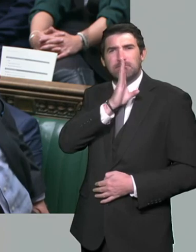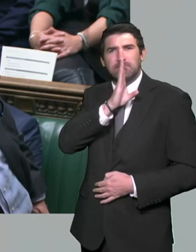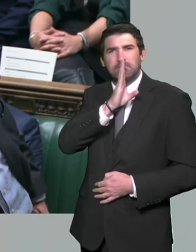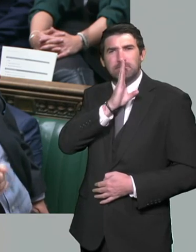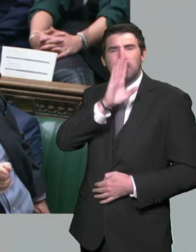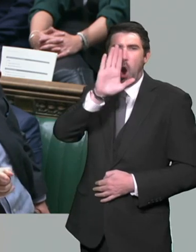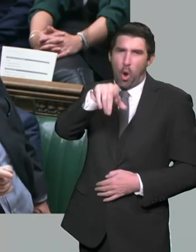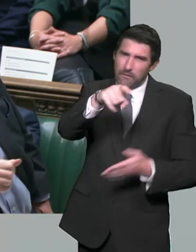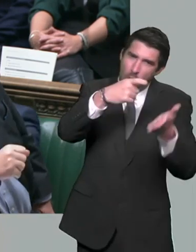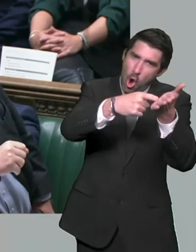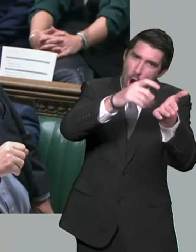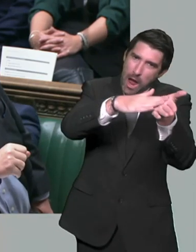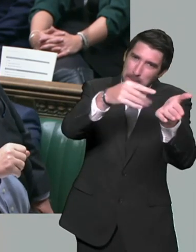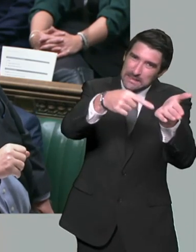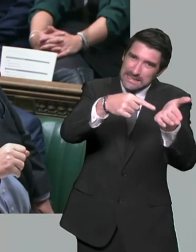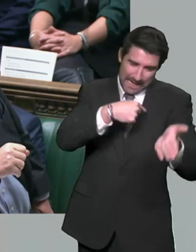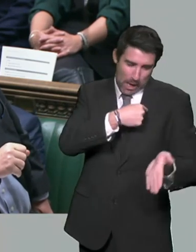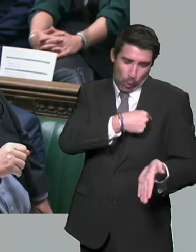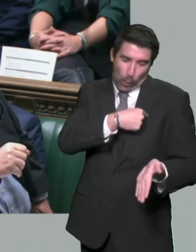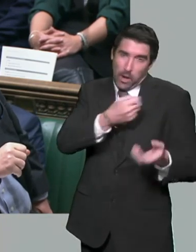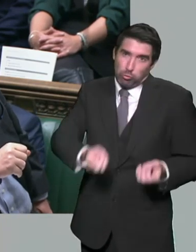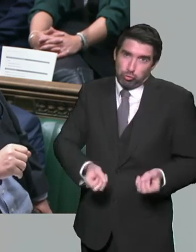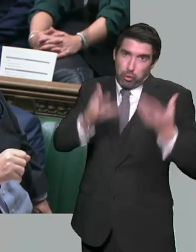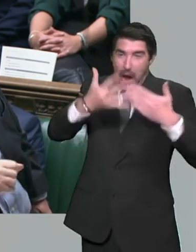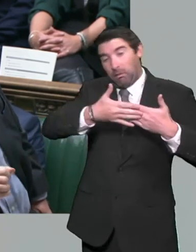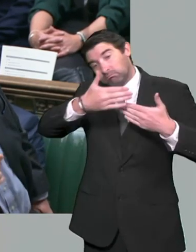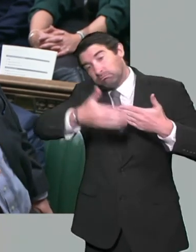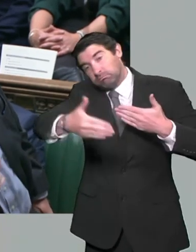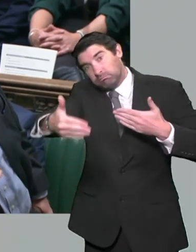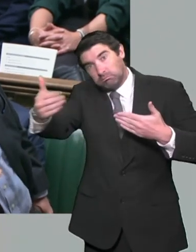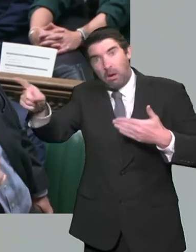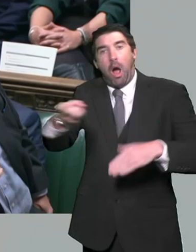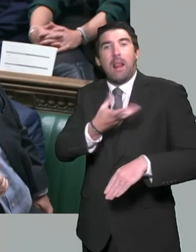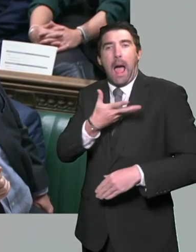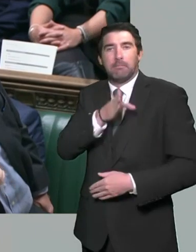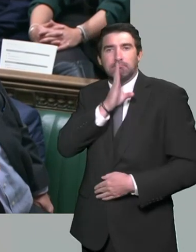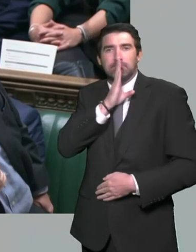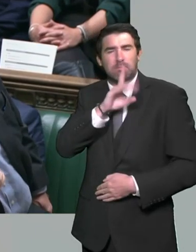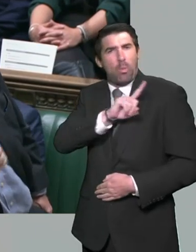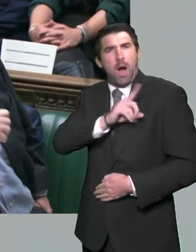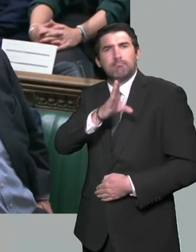in the course of the next couple of weeks.